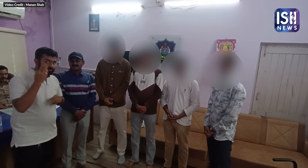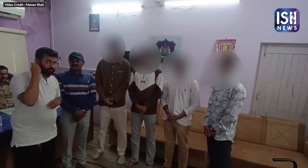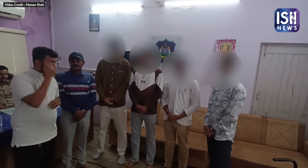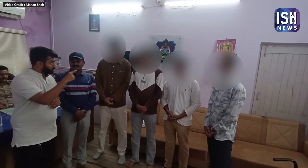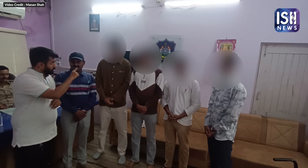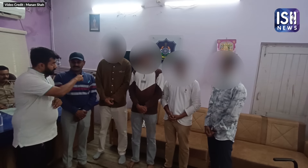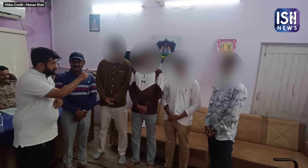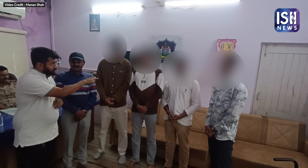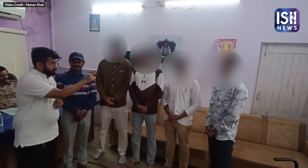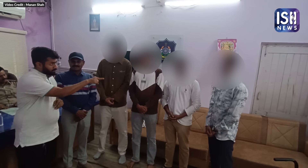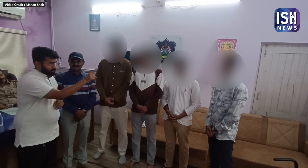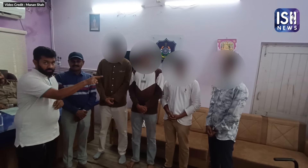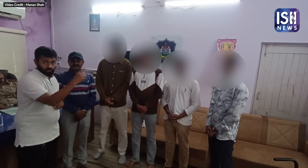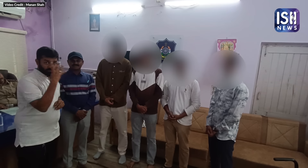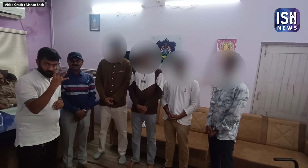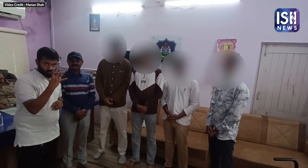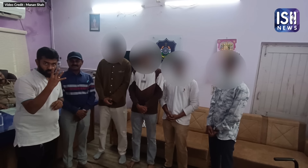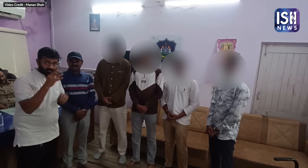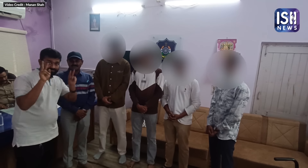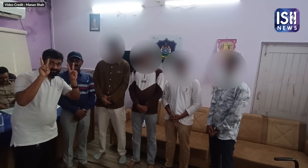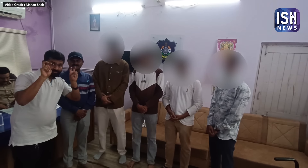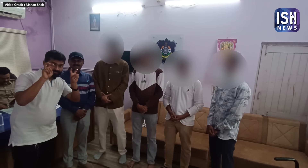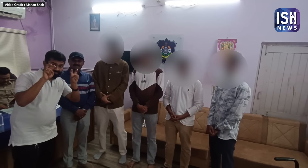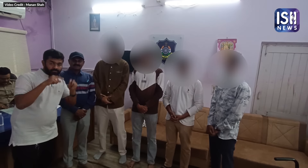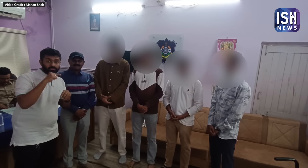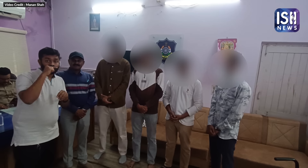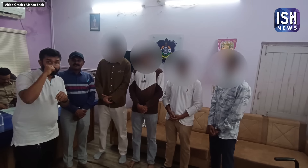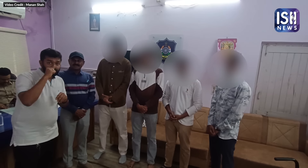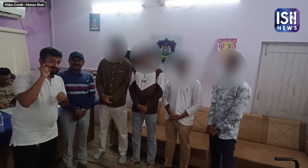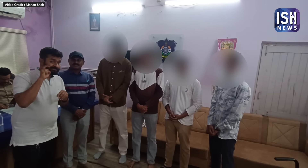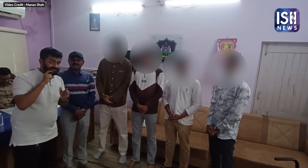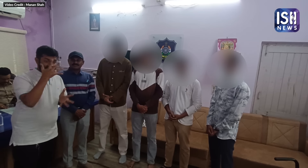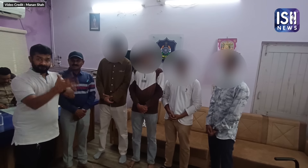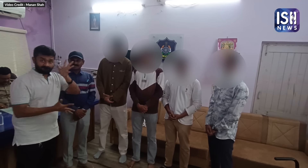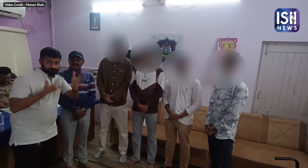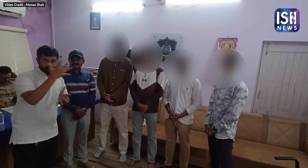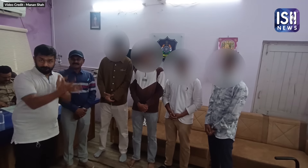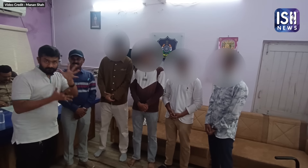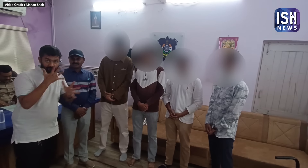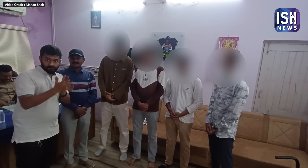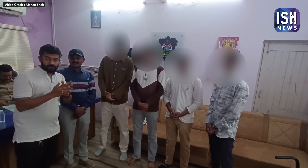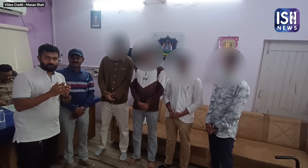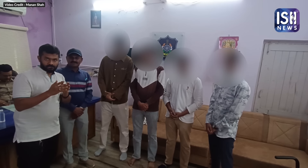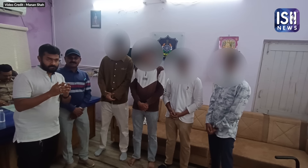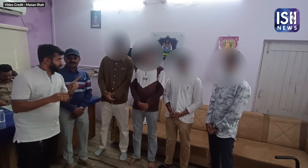These four men were making sexual and vulgar gestures using sign language.